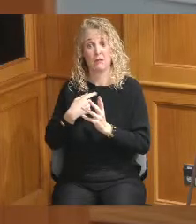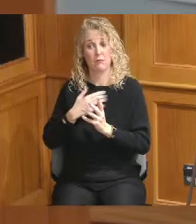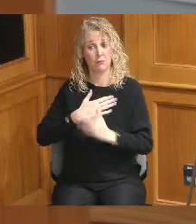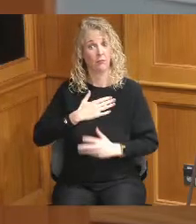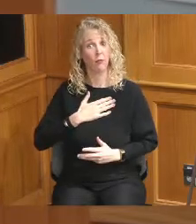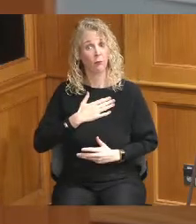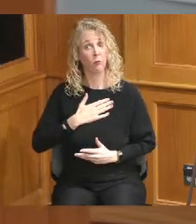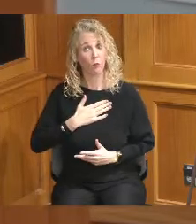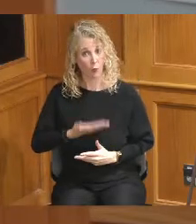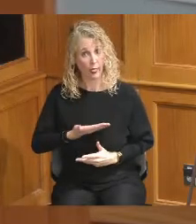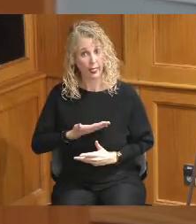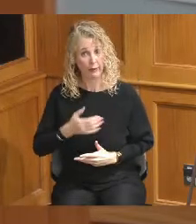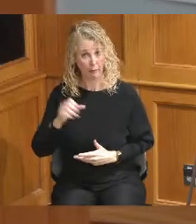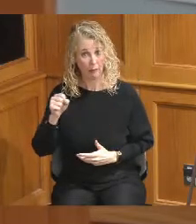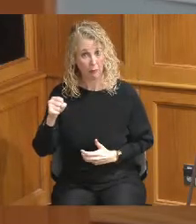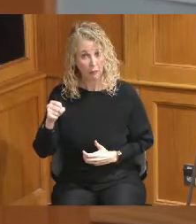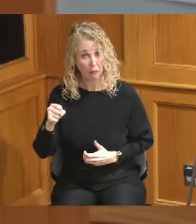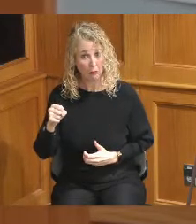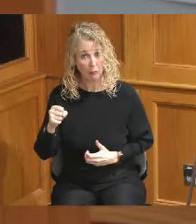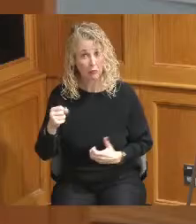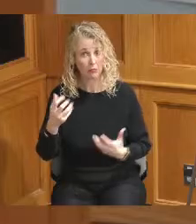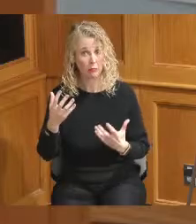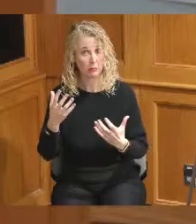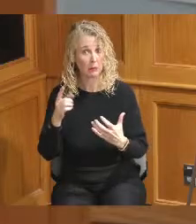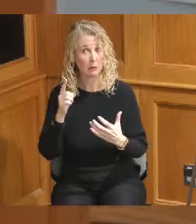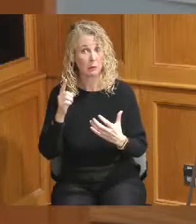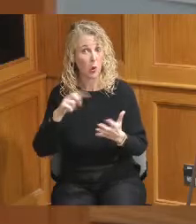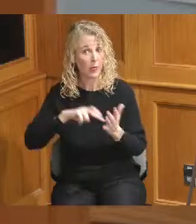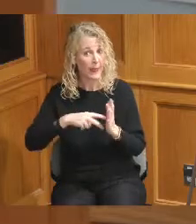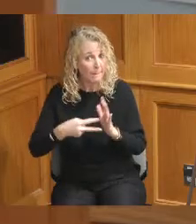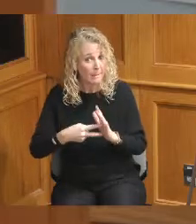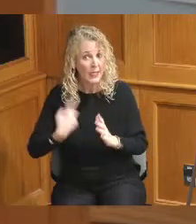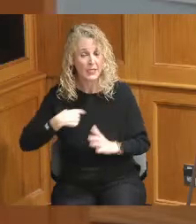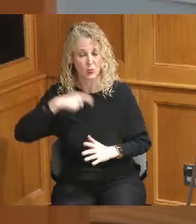on how to make that happen how to how what are the issues toe that have prevented it to date